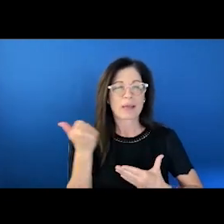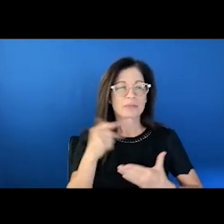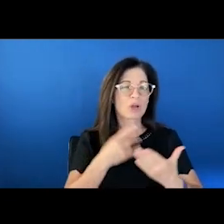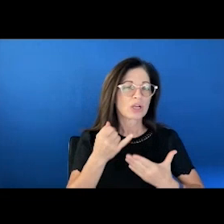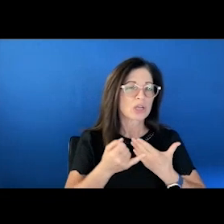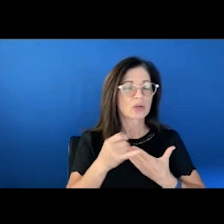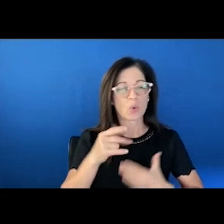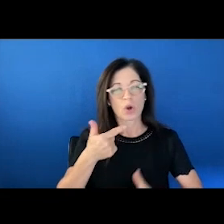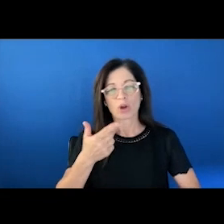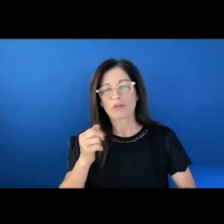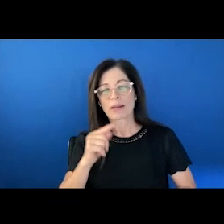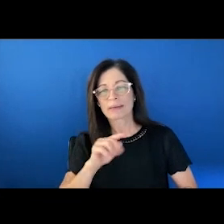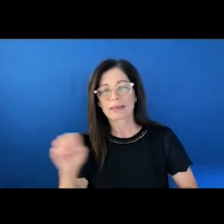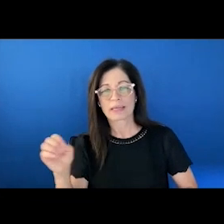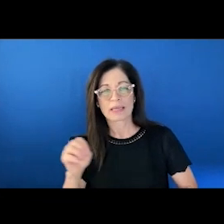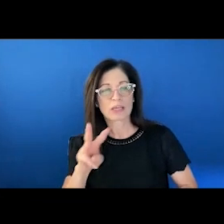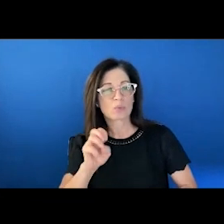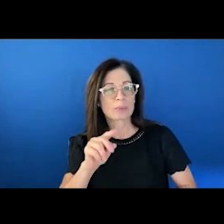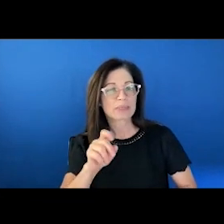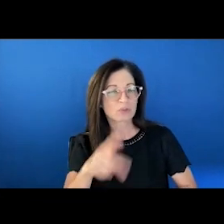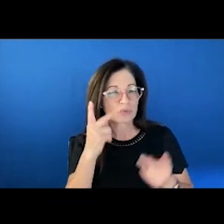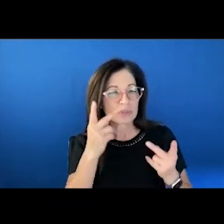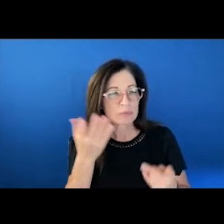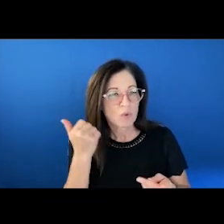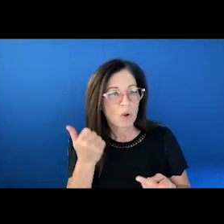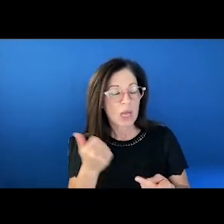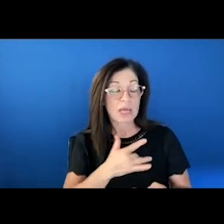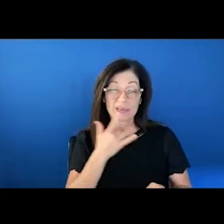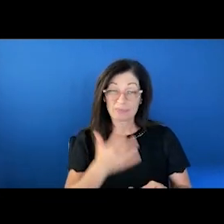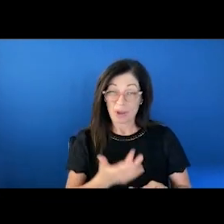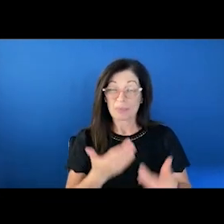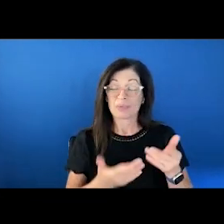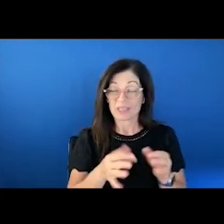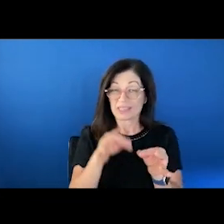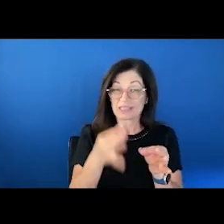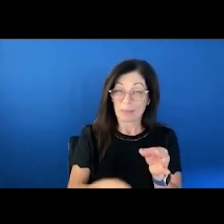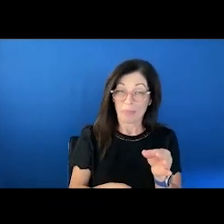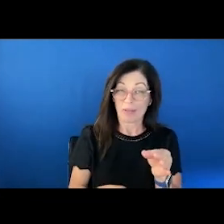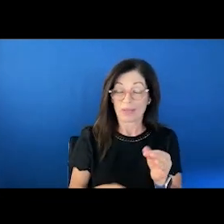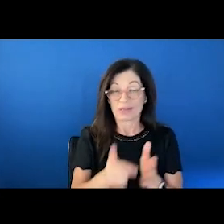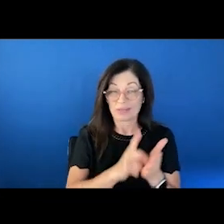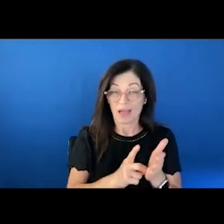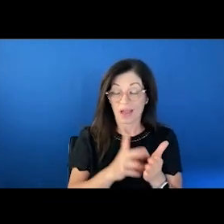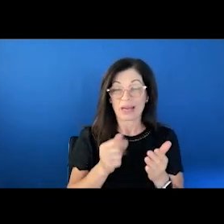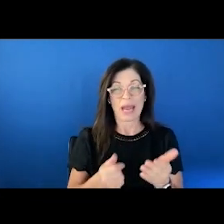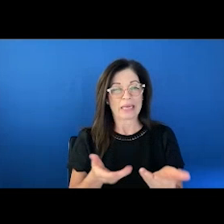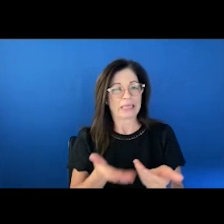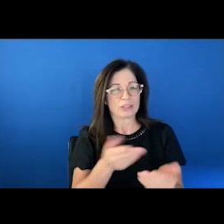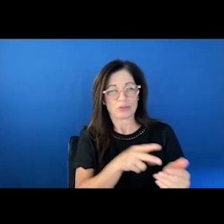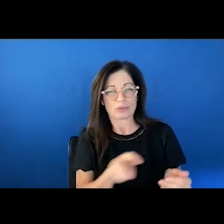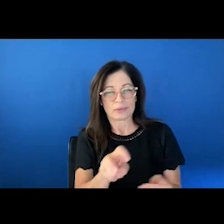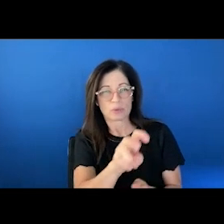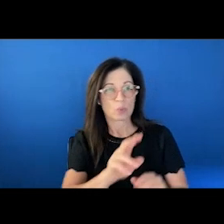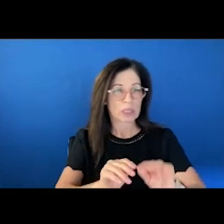websites you’ve visited. They are likely simple in design and easy to navigate, with clearly labeled